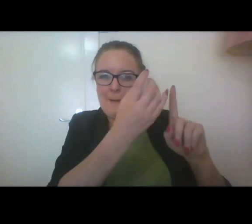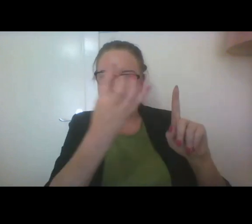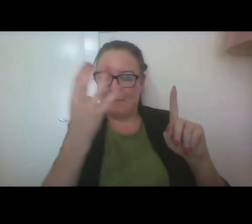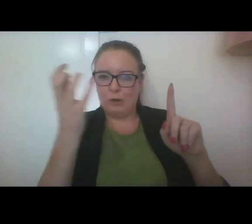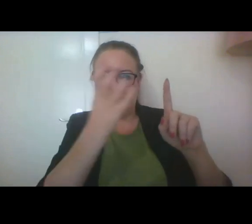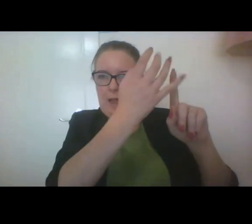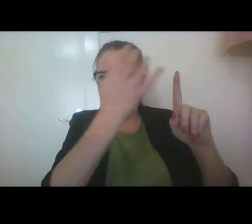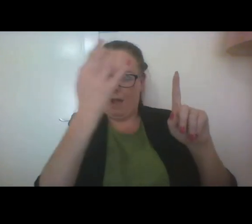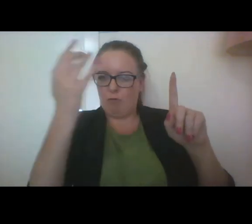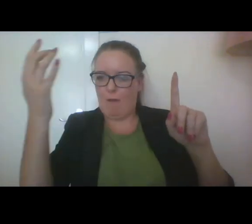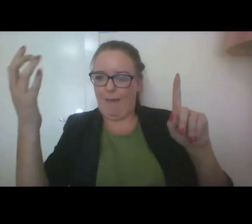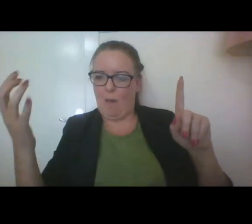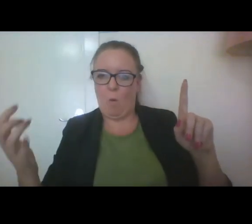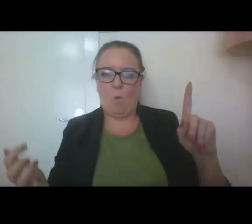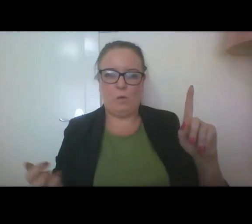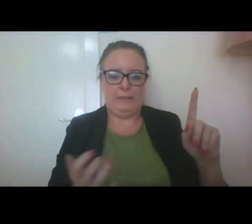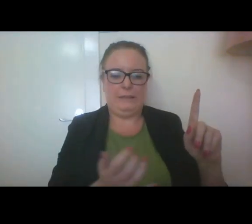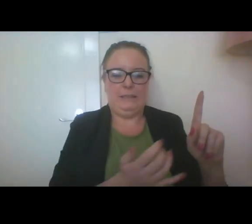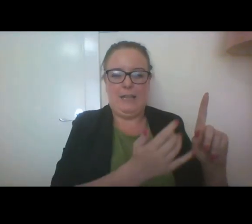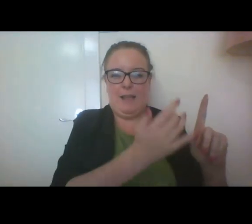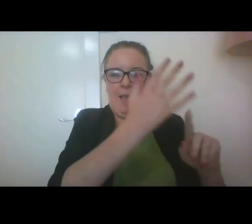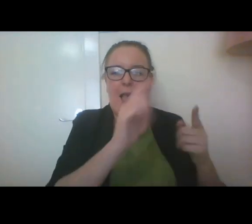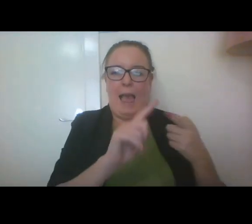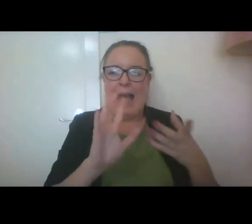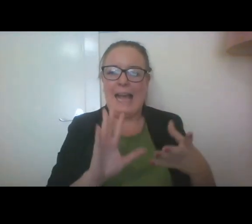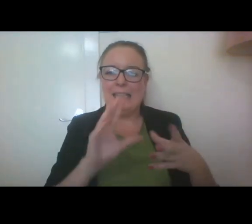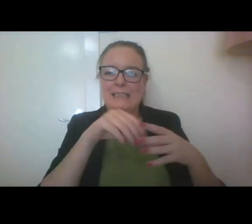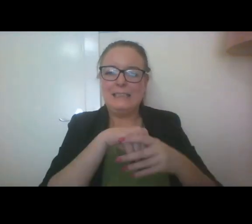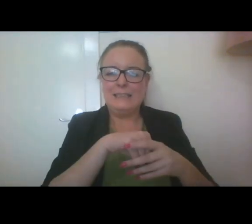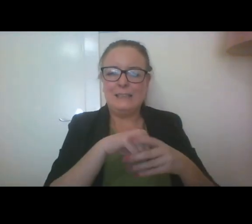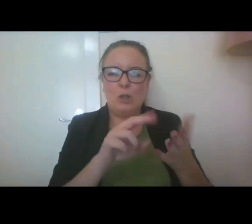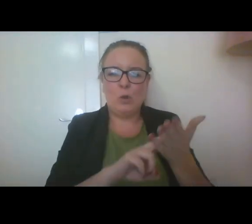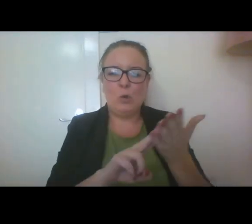and integrate it as a full and proper part of the performance.